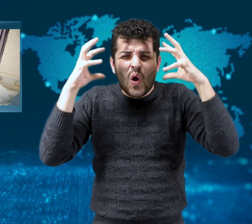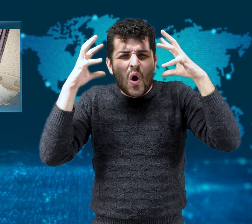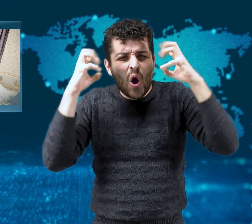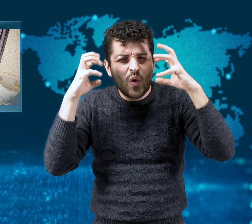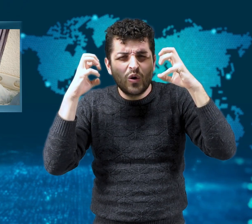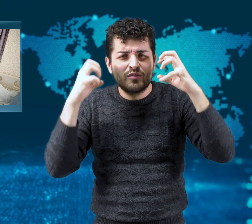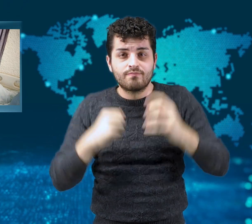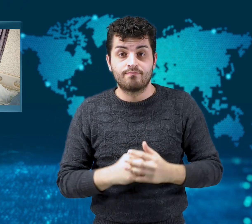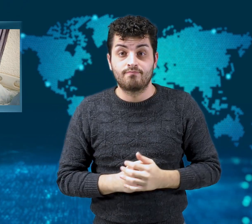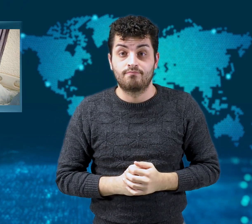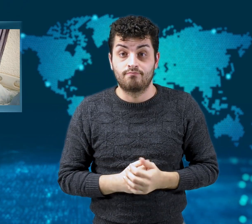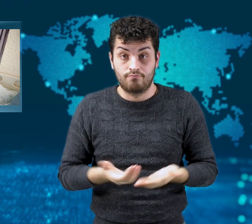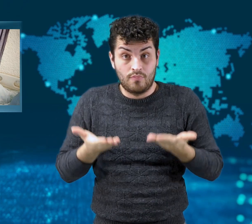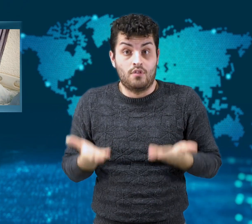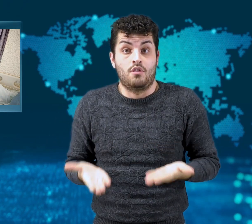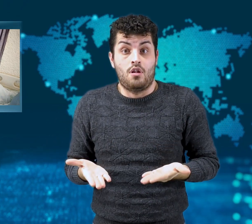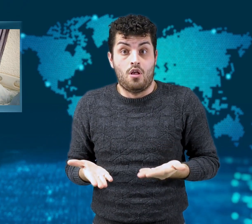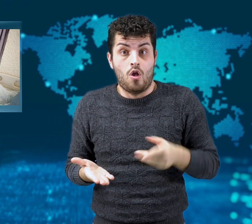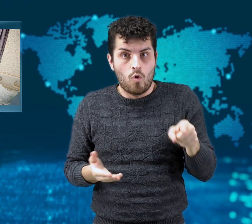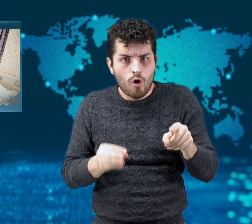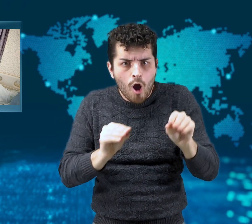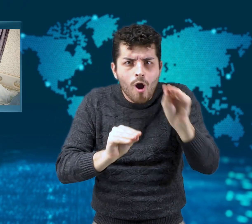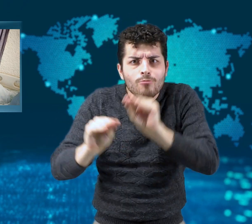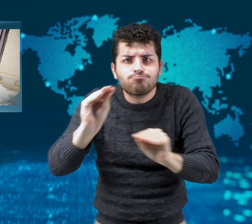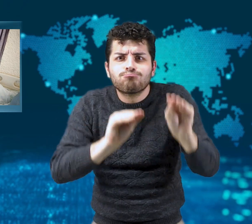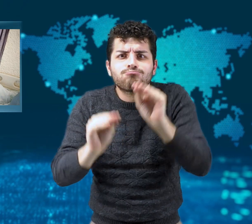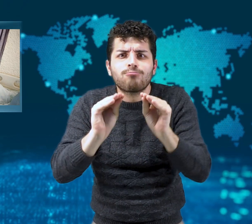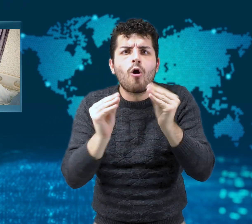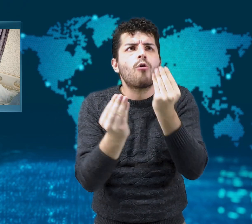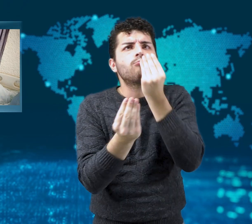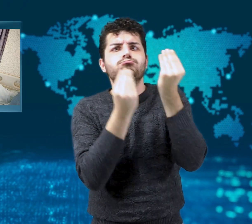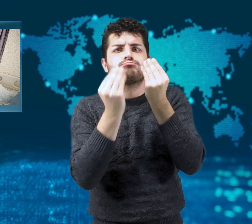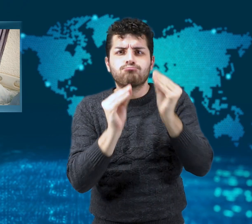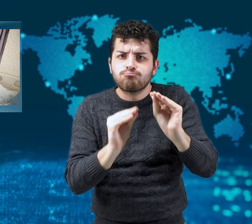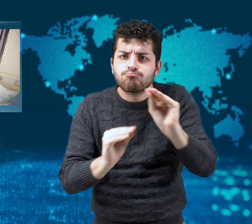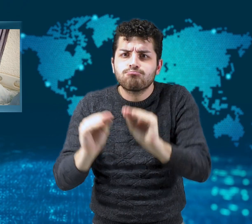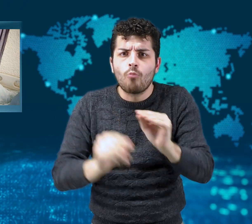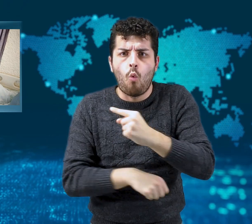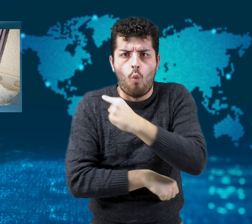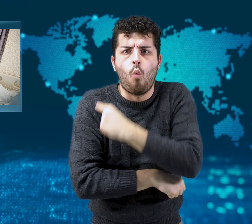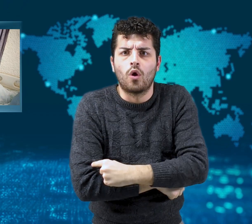and will be released on November 26.